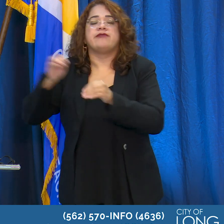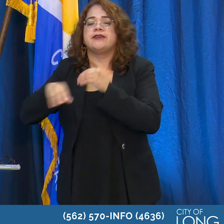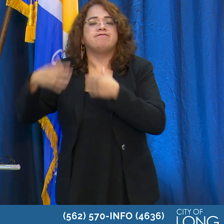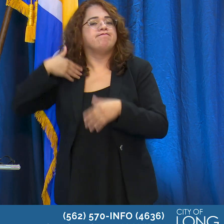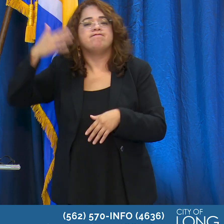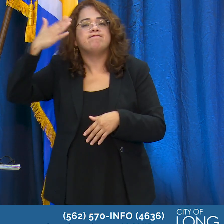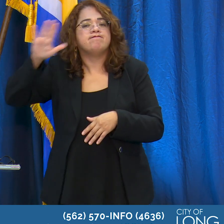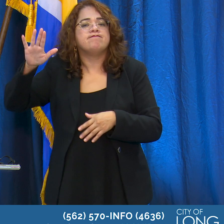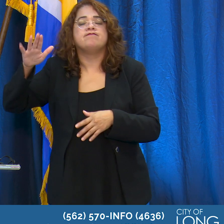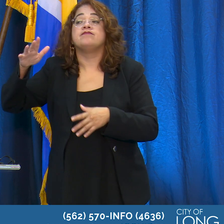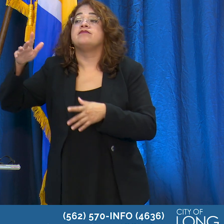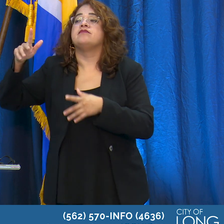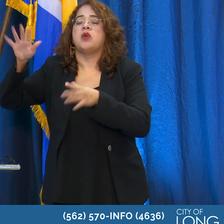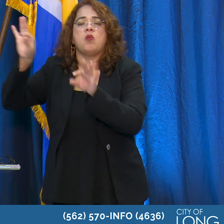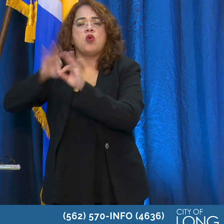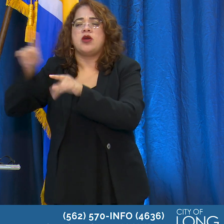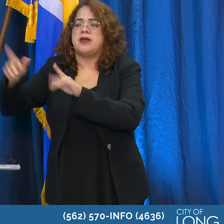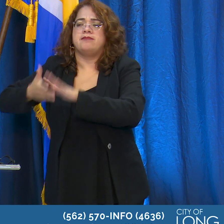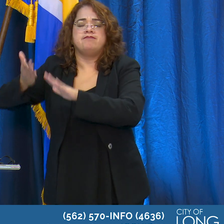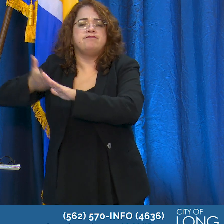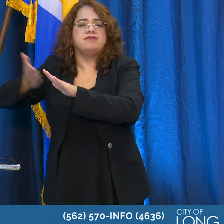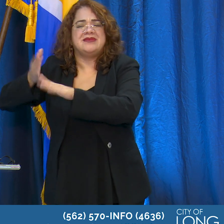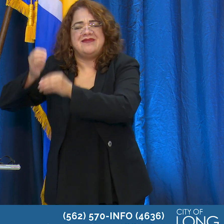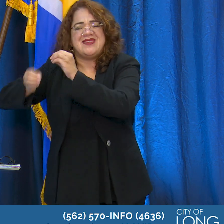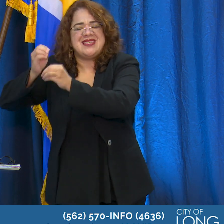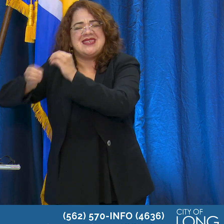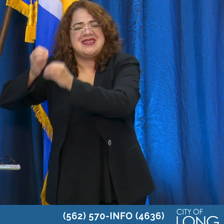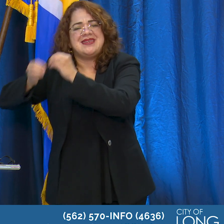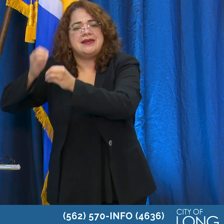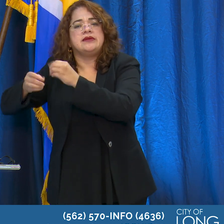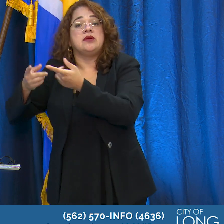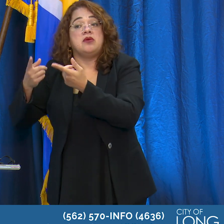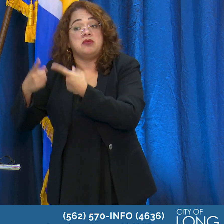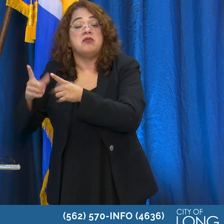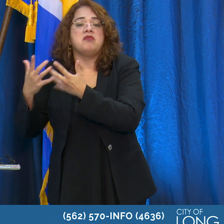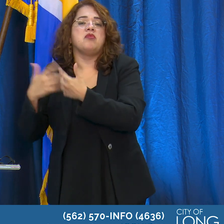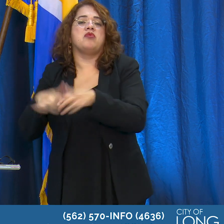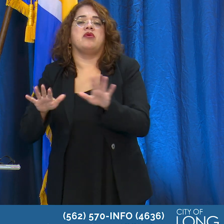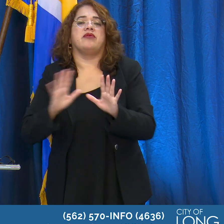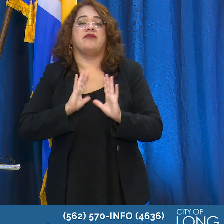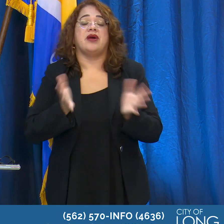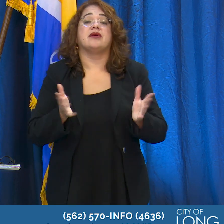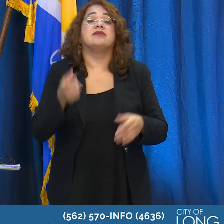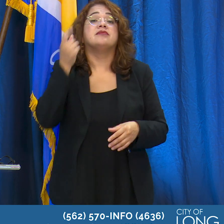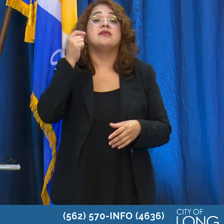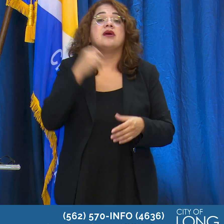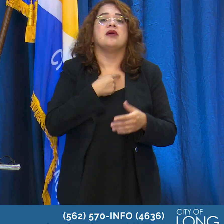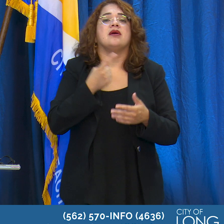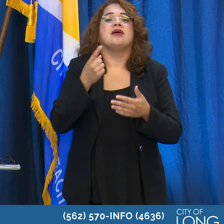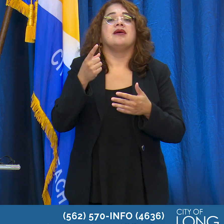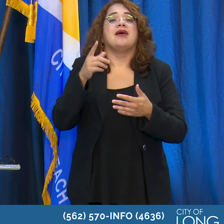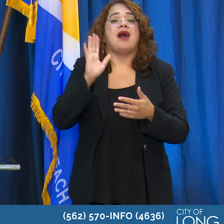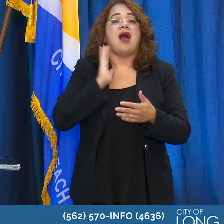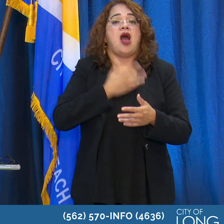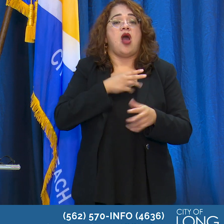So with that I'm going to talk a little bit about our data updates. Every couple of weeks I have a chance to update you on our monitoring criteria.